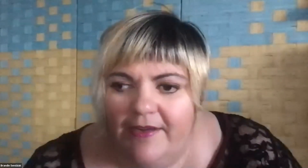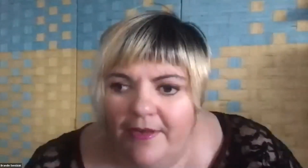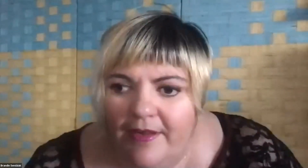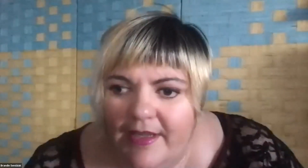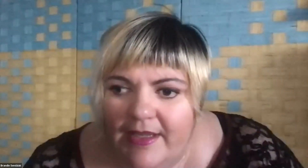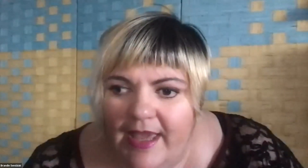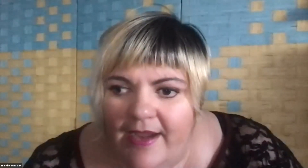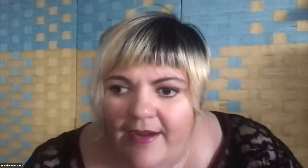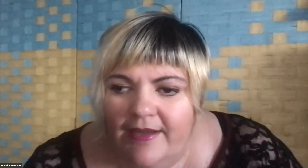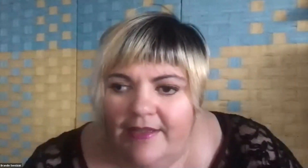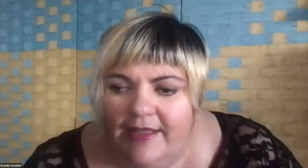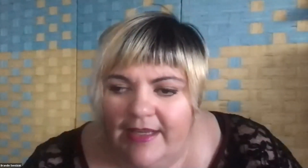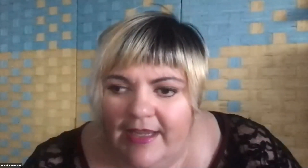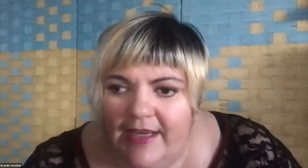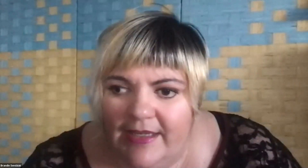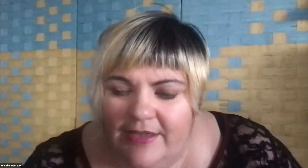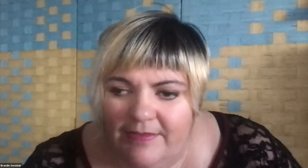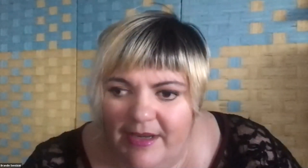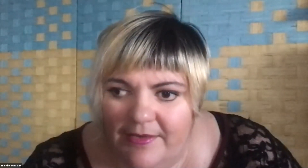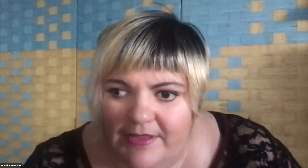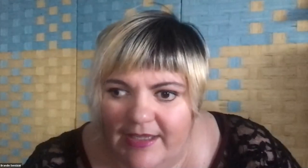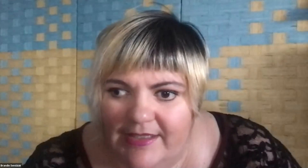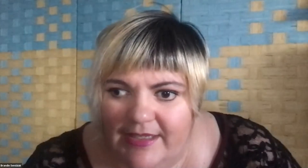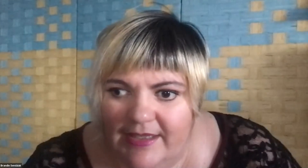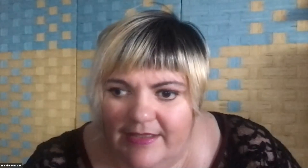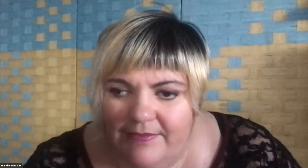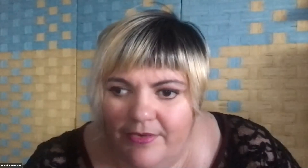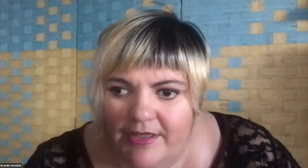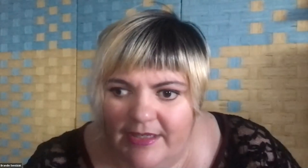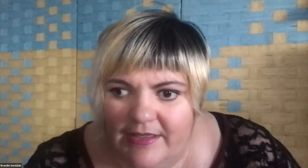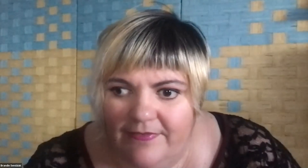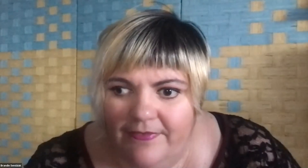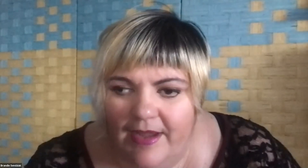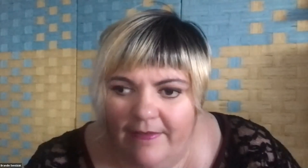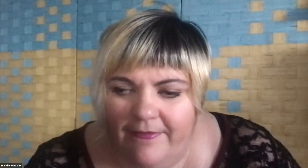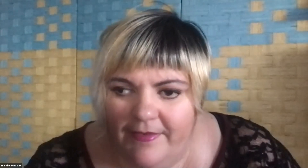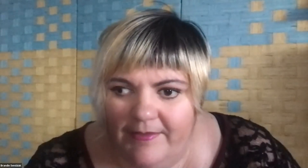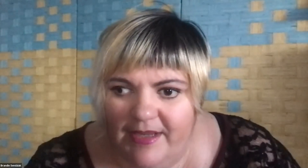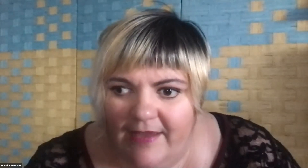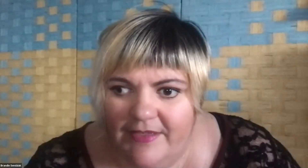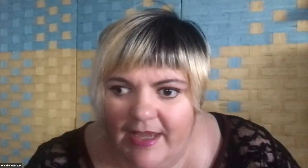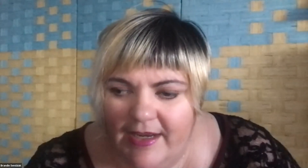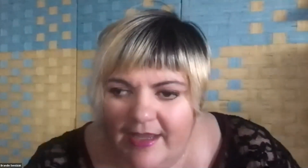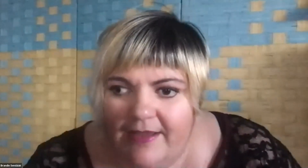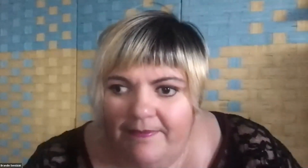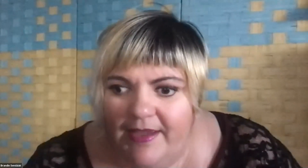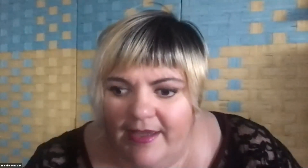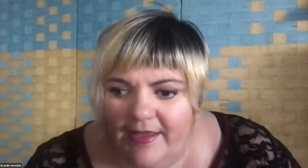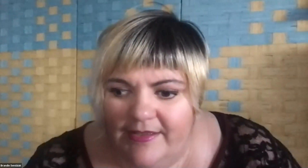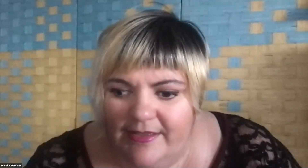vaccine. So we're readily worried obviously about e folks not being able to get the medical care that they